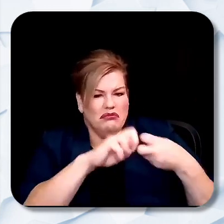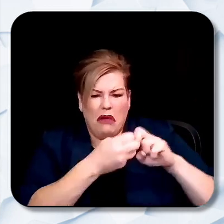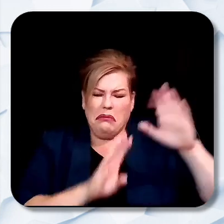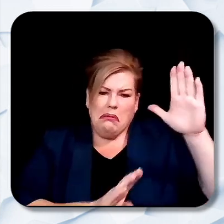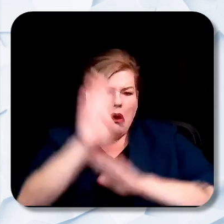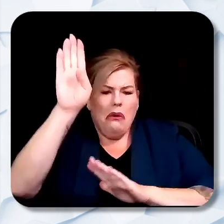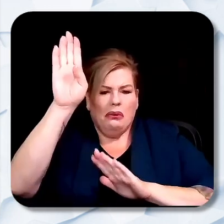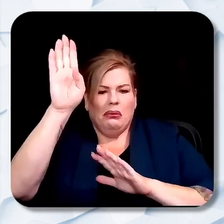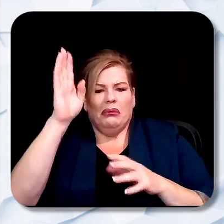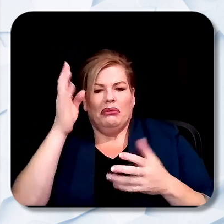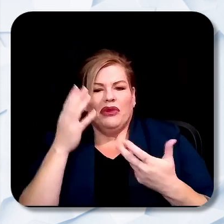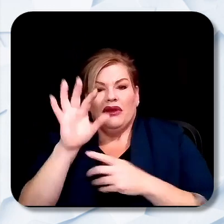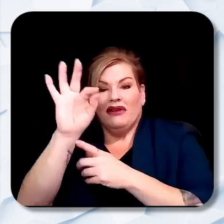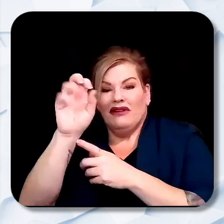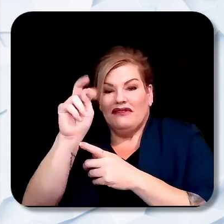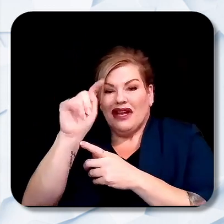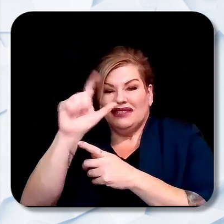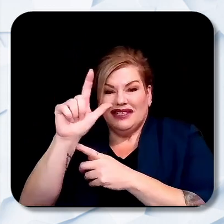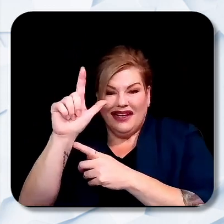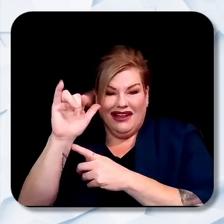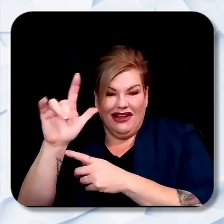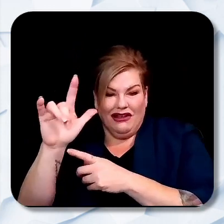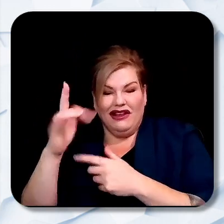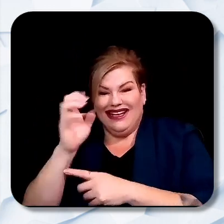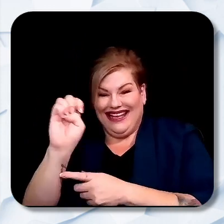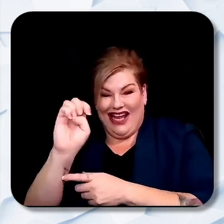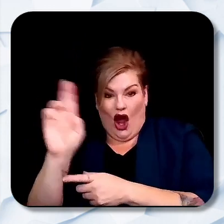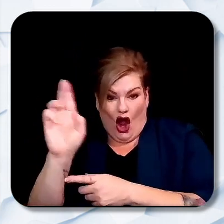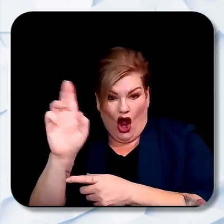Fentanyl related emergency deb emergency department visits have more than tripled